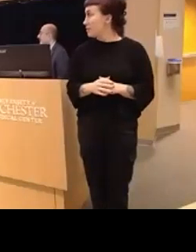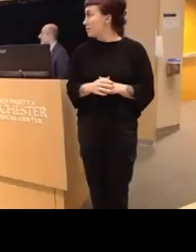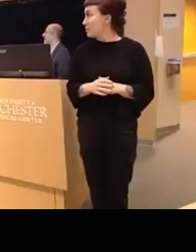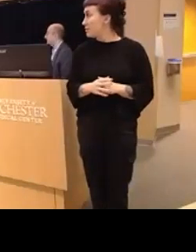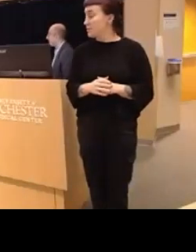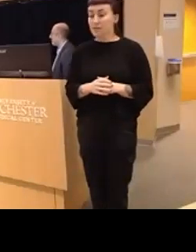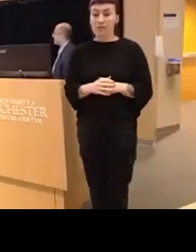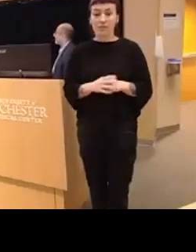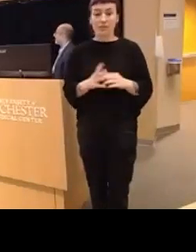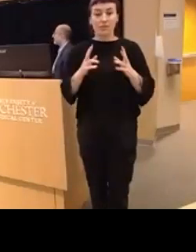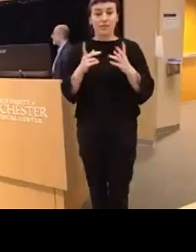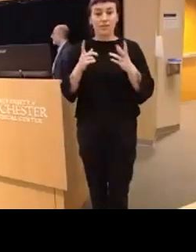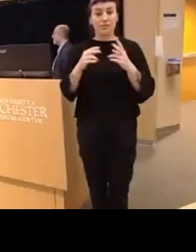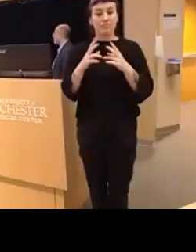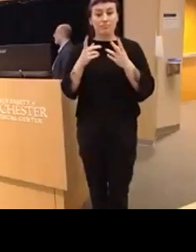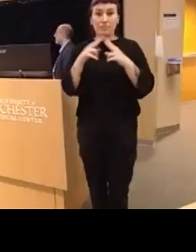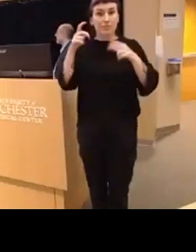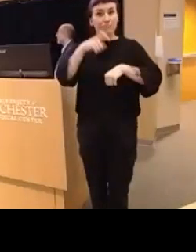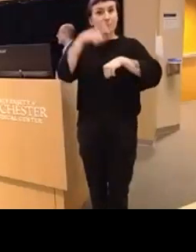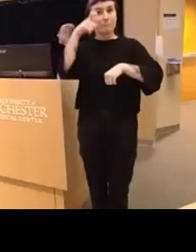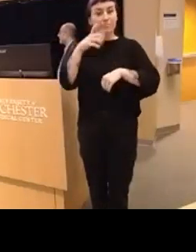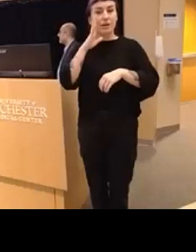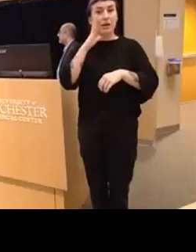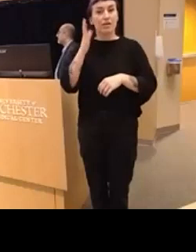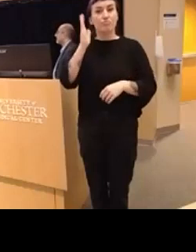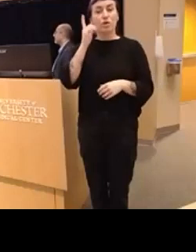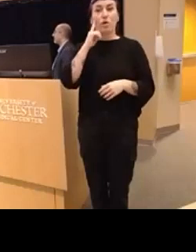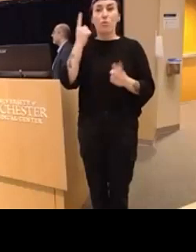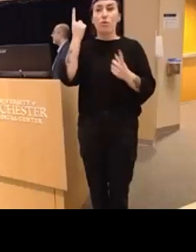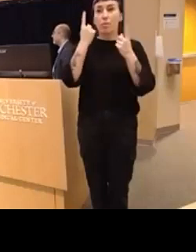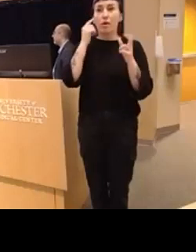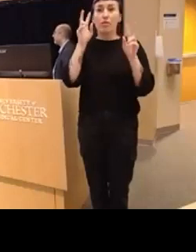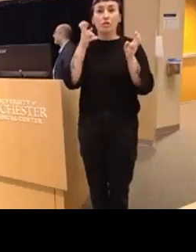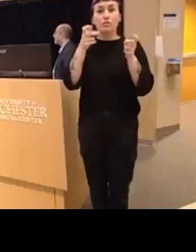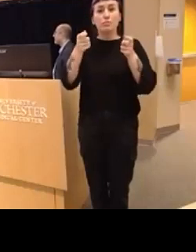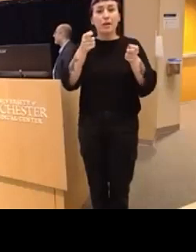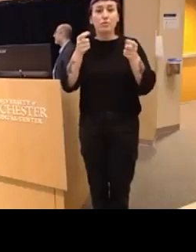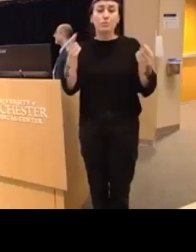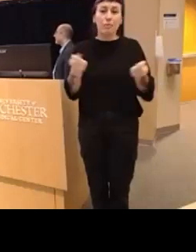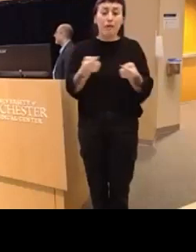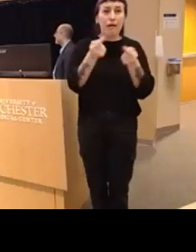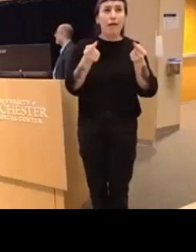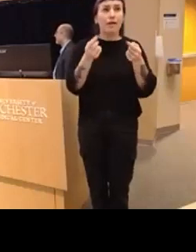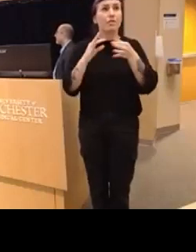about all these issues related to management of pain in relation to uh you know many Department